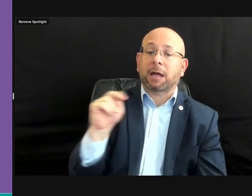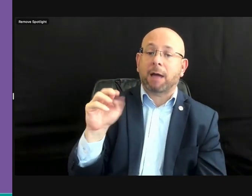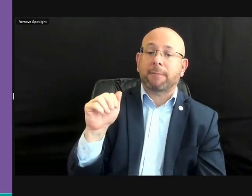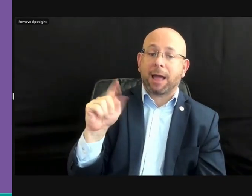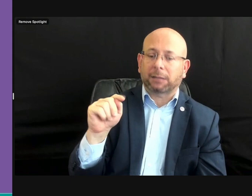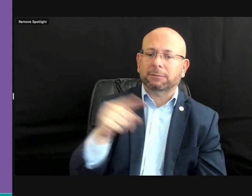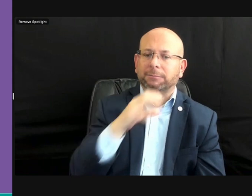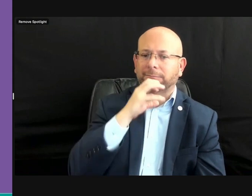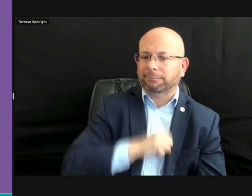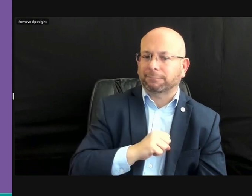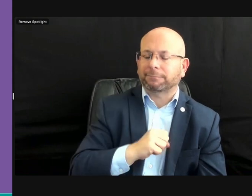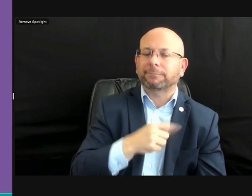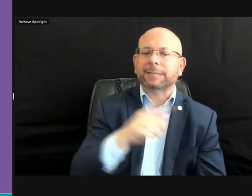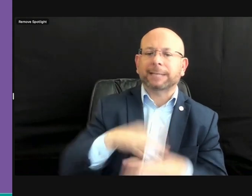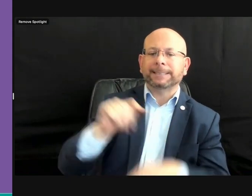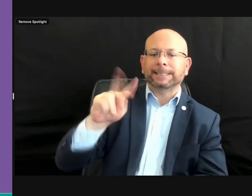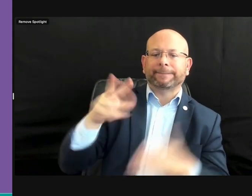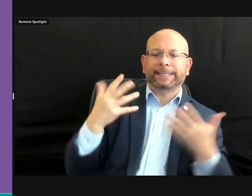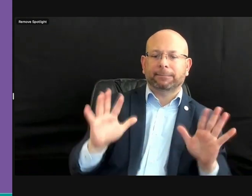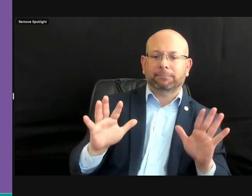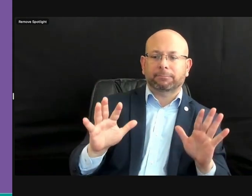was outdated, as it applied to television only.